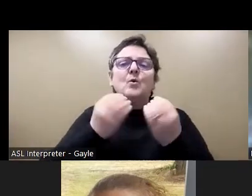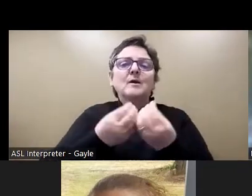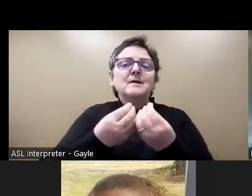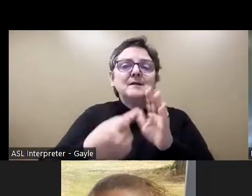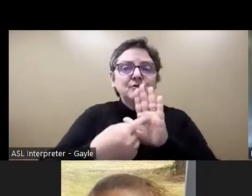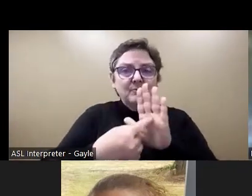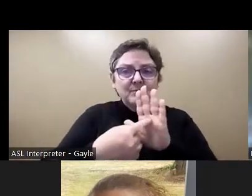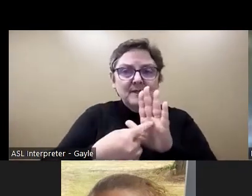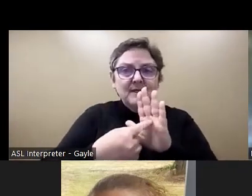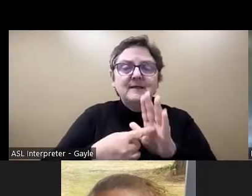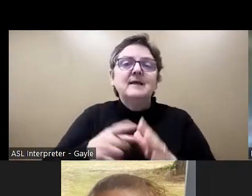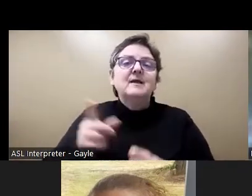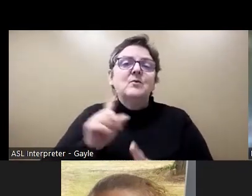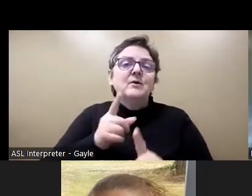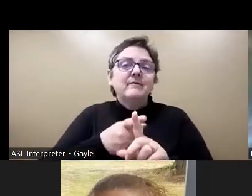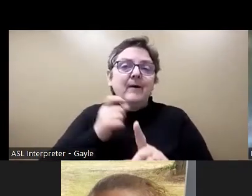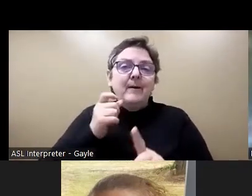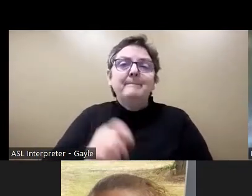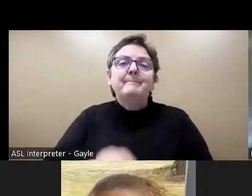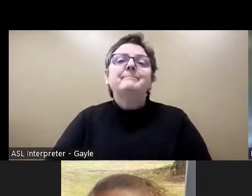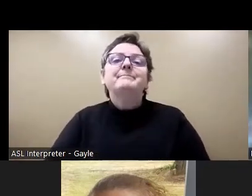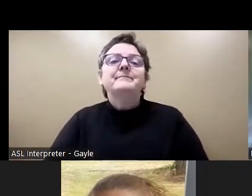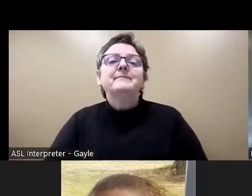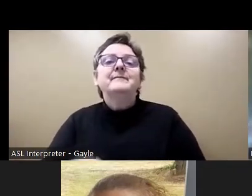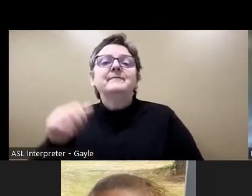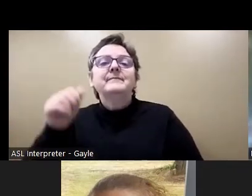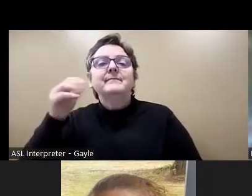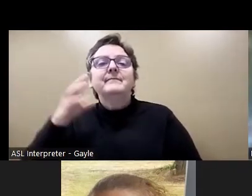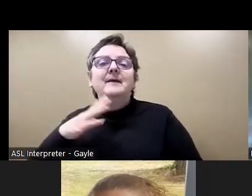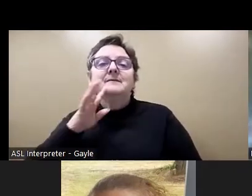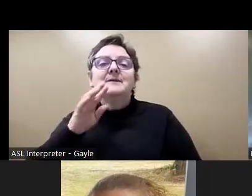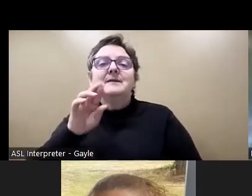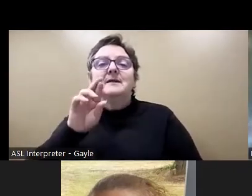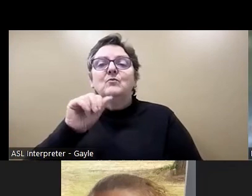Sure. Hi everybody. My name is Rajip and I work for .